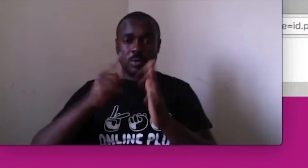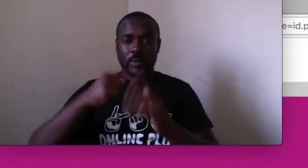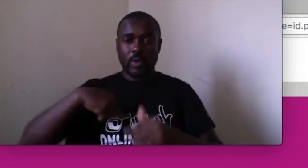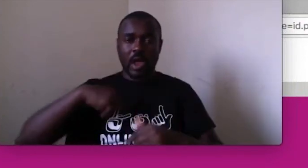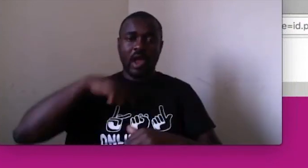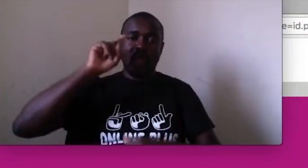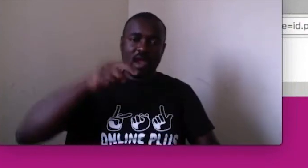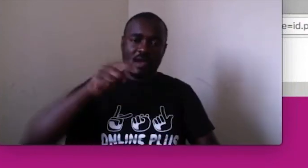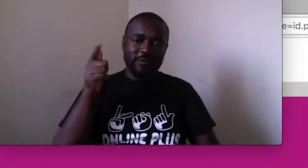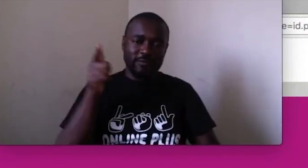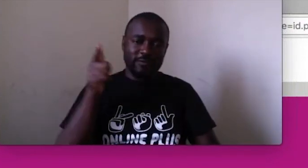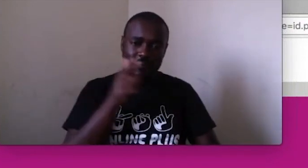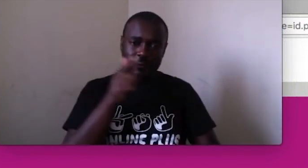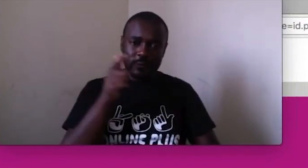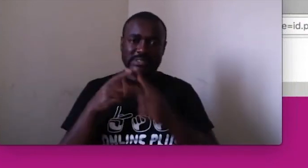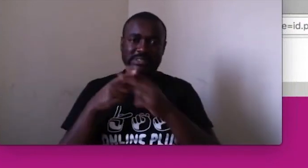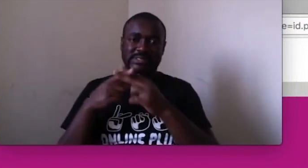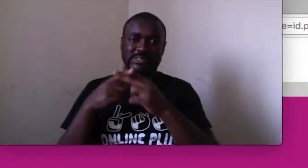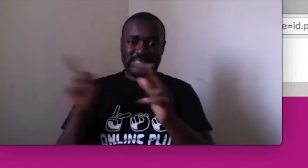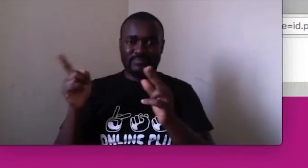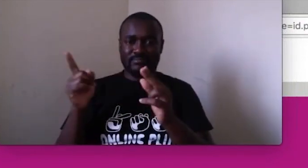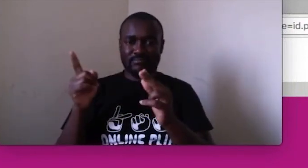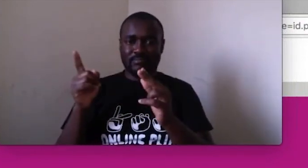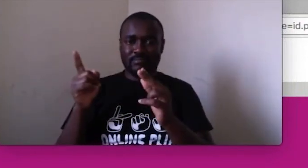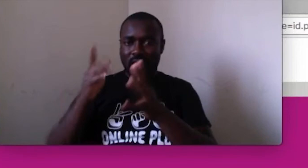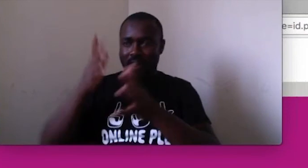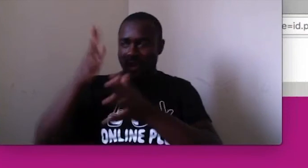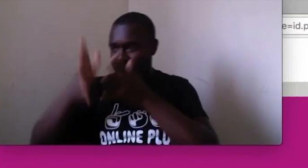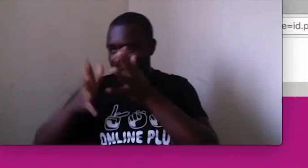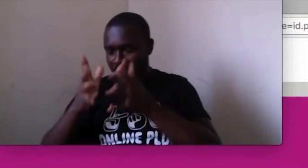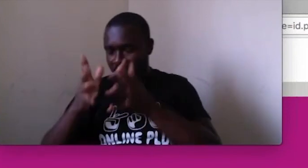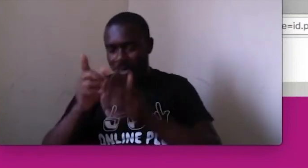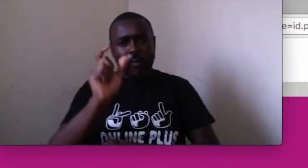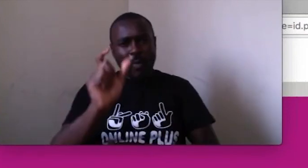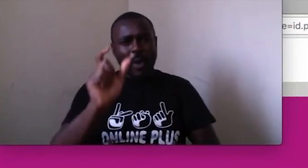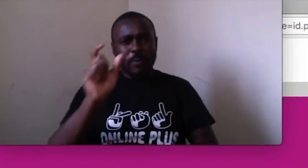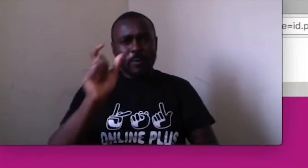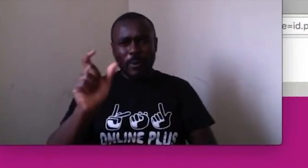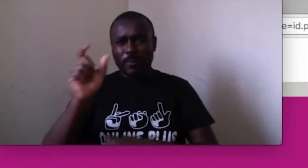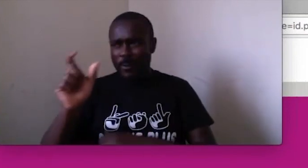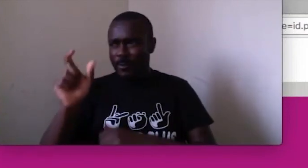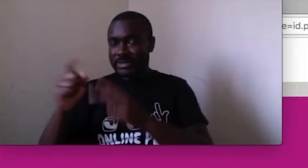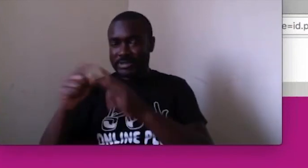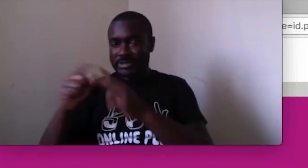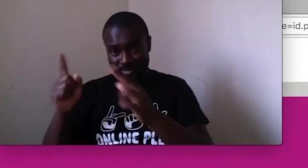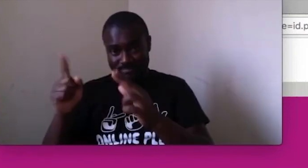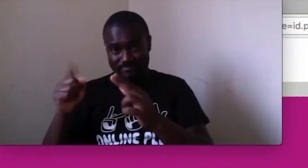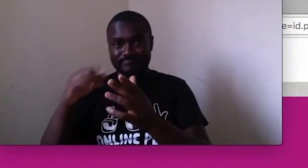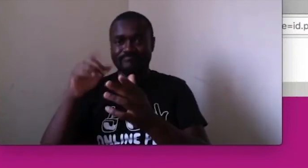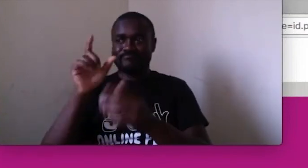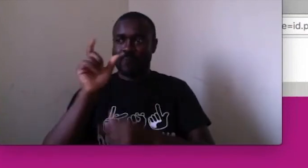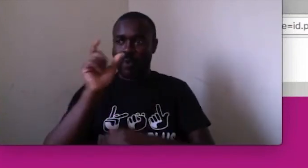There's no information on the internet so that's why we used we started with the videos of the signs of the words